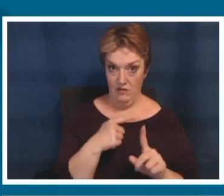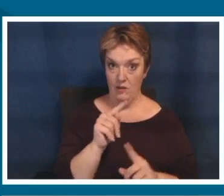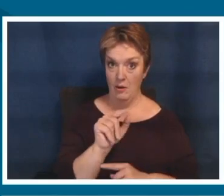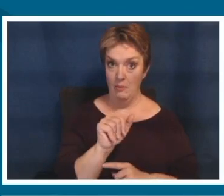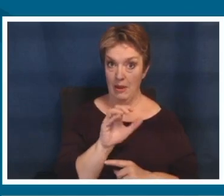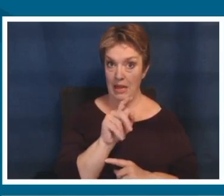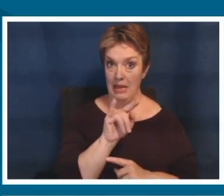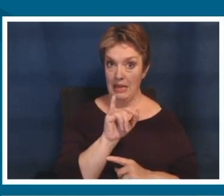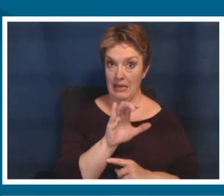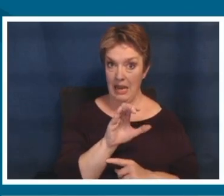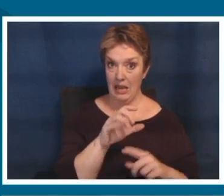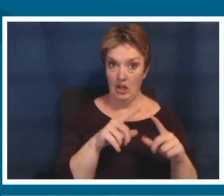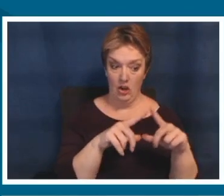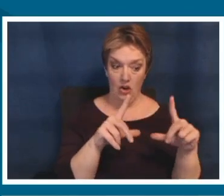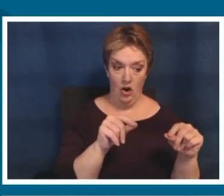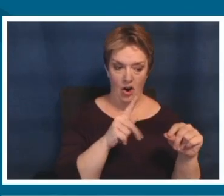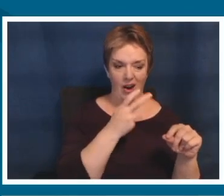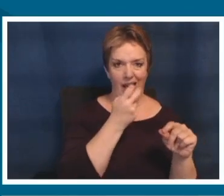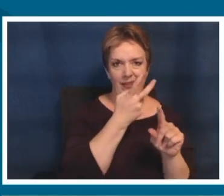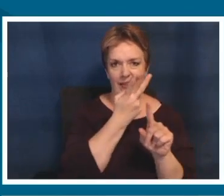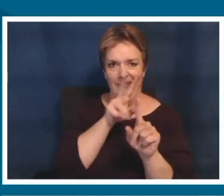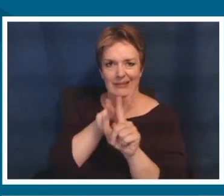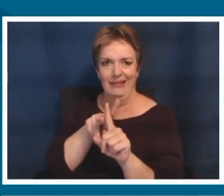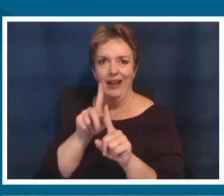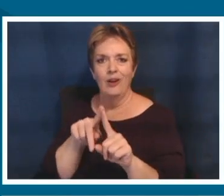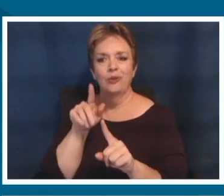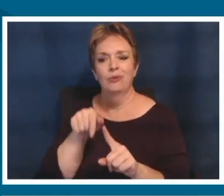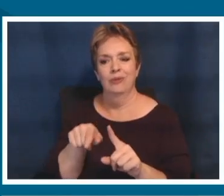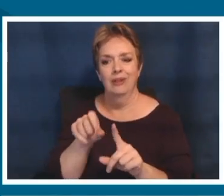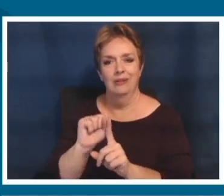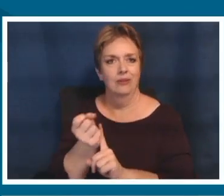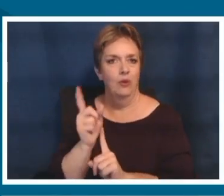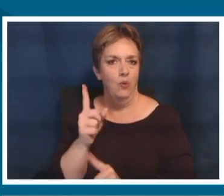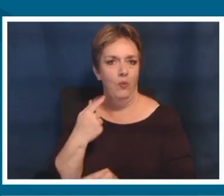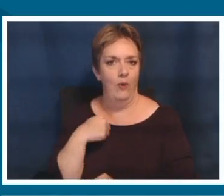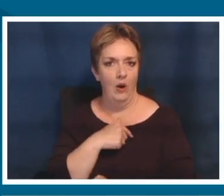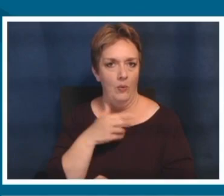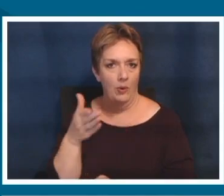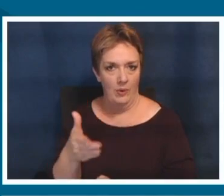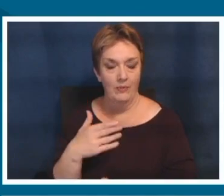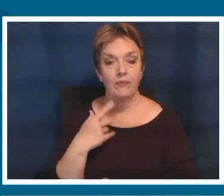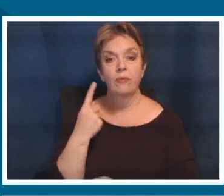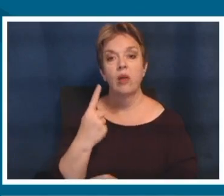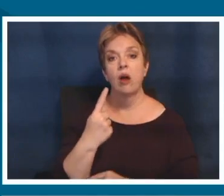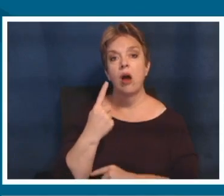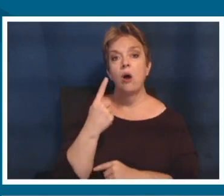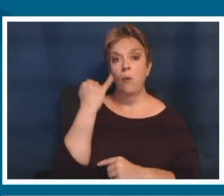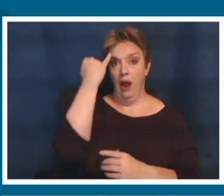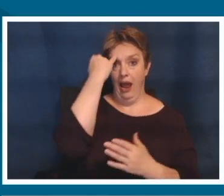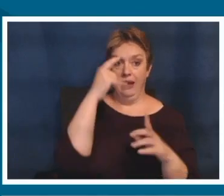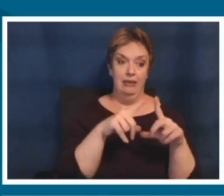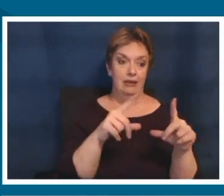size it to fit where we were so there was an idea on the tactic card that said